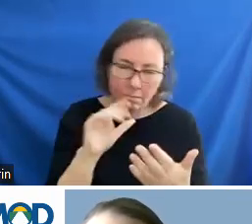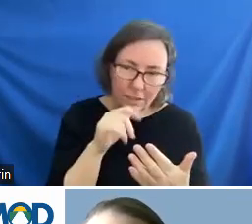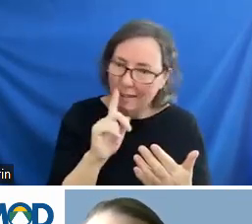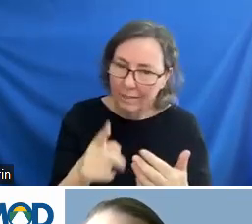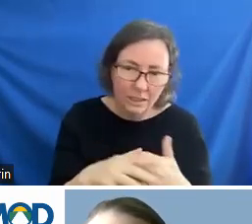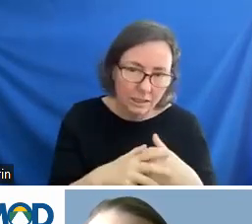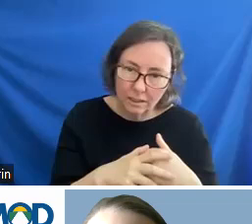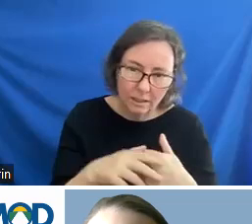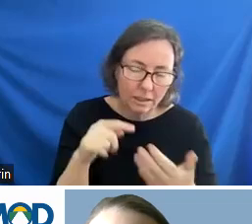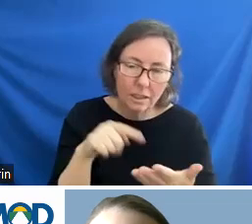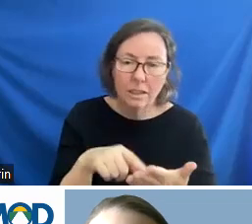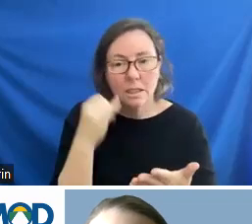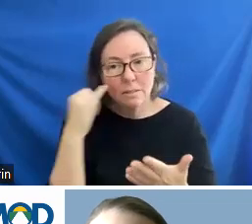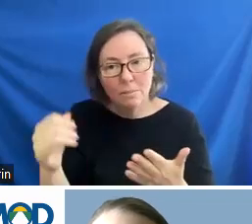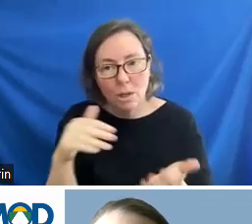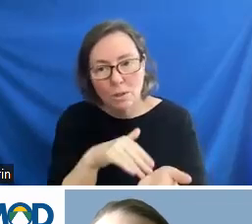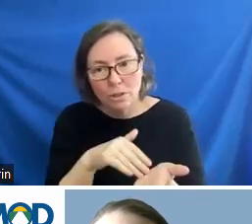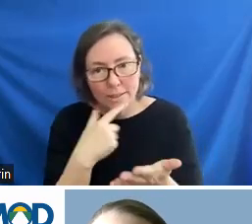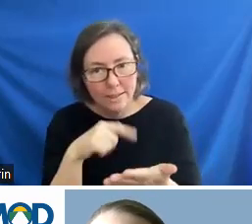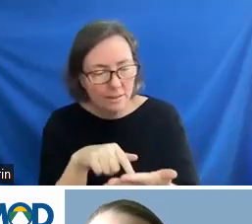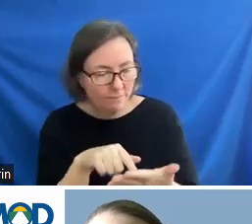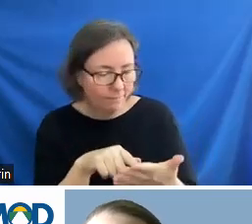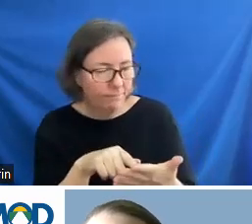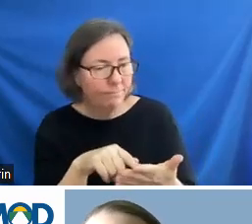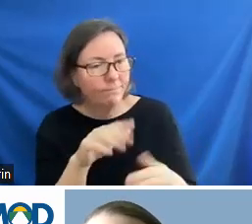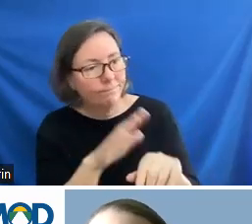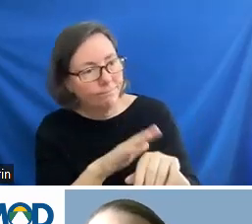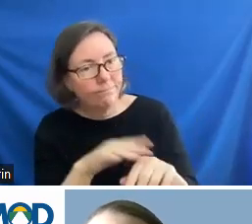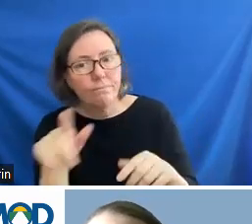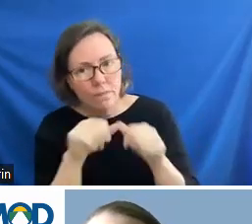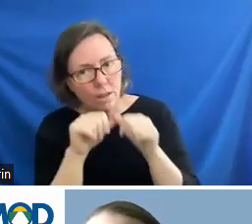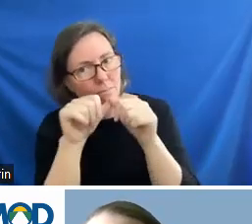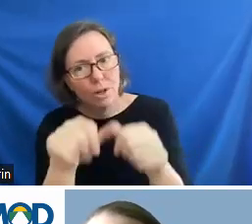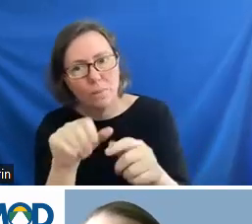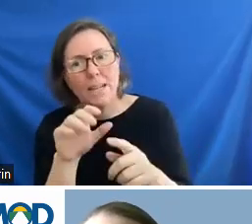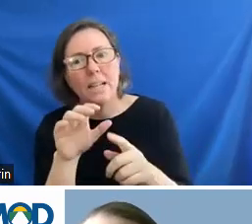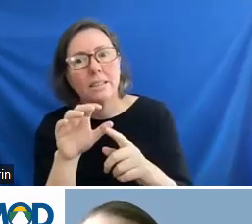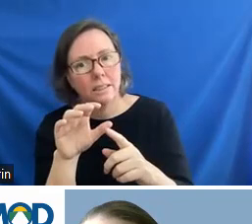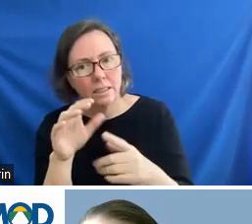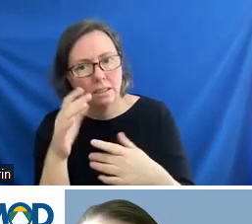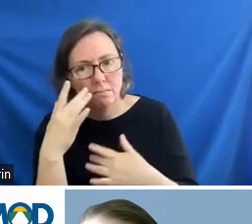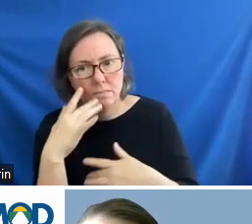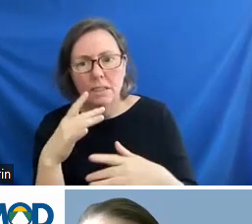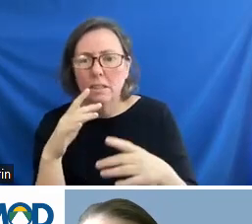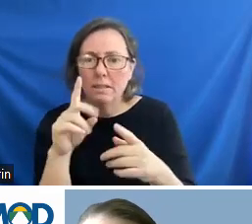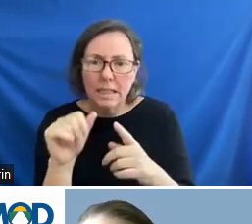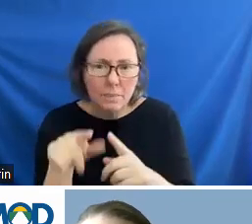you know, the documentation says, you know, this is a permanent condition, and it's not anticipated